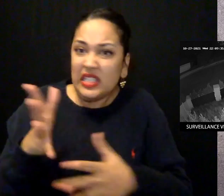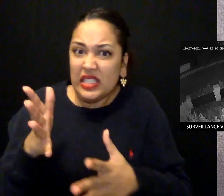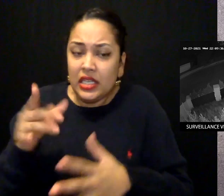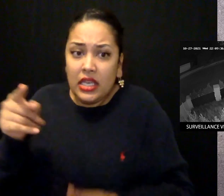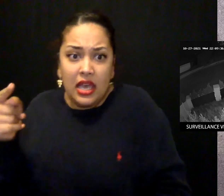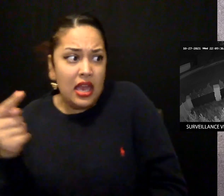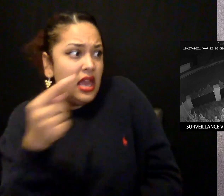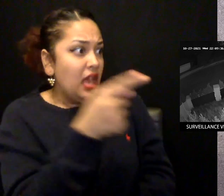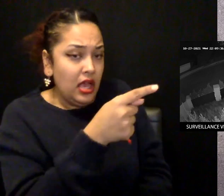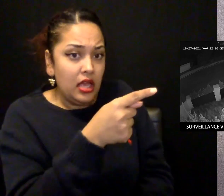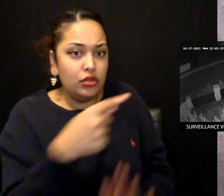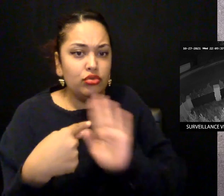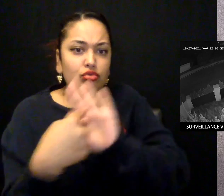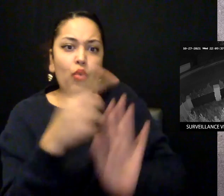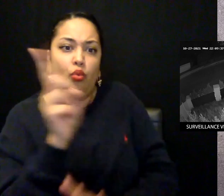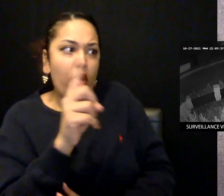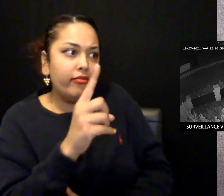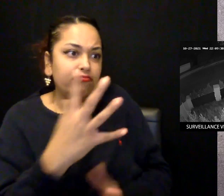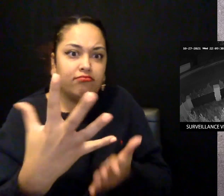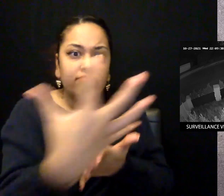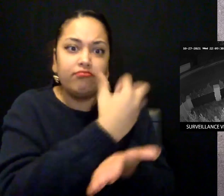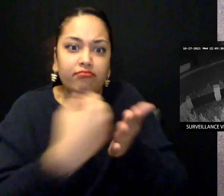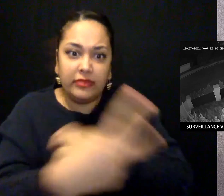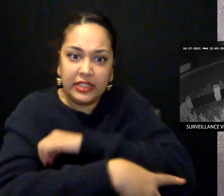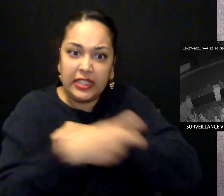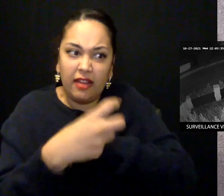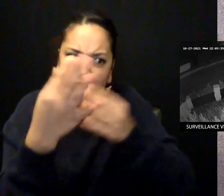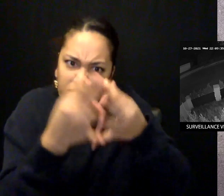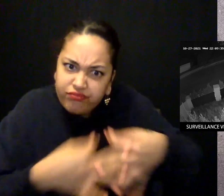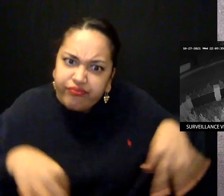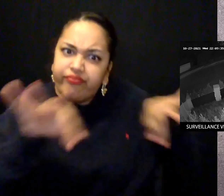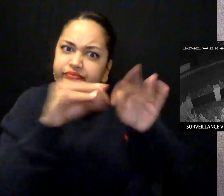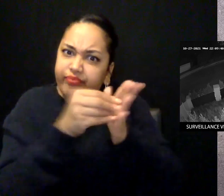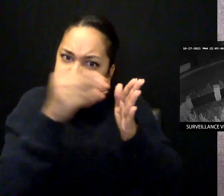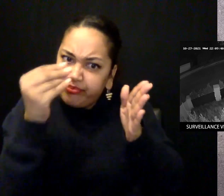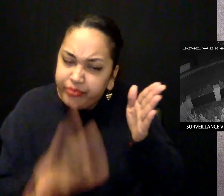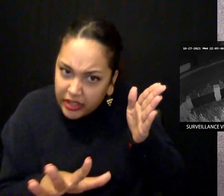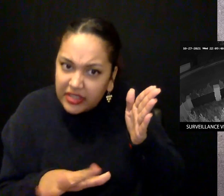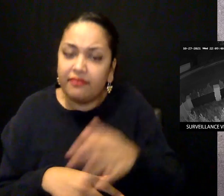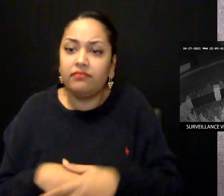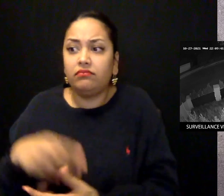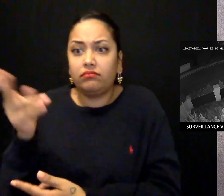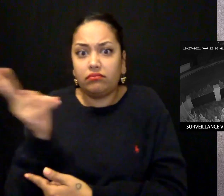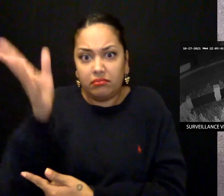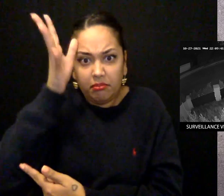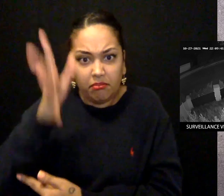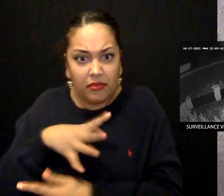Kemsley says she directed the thieves to valuables including jewelry